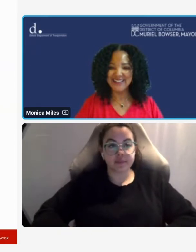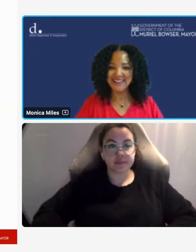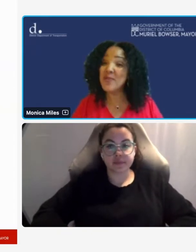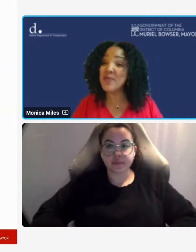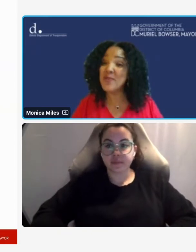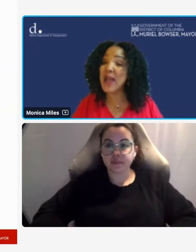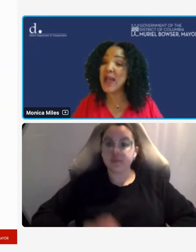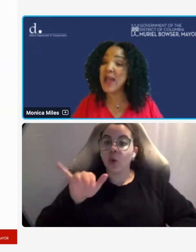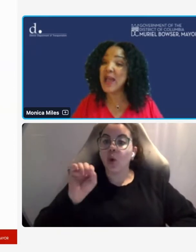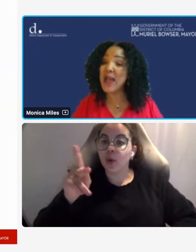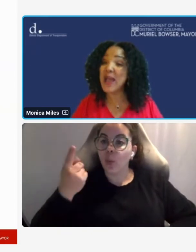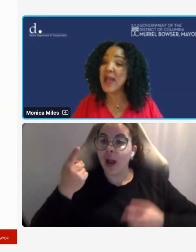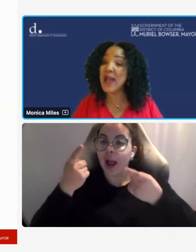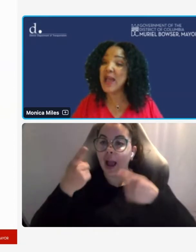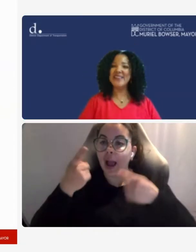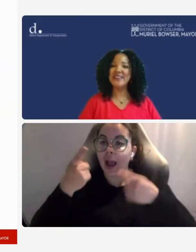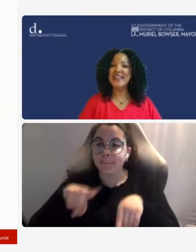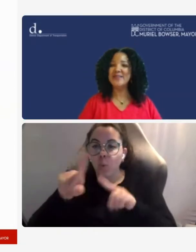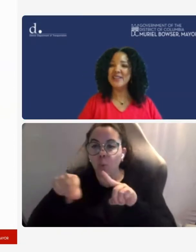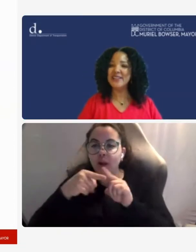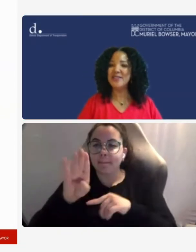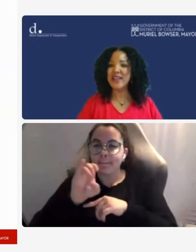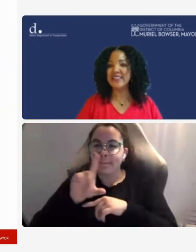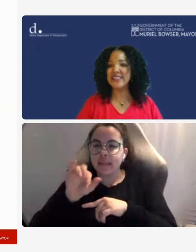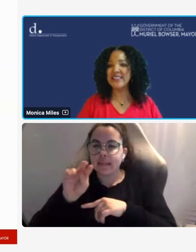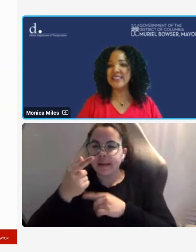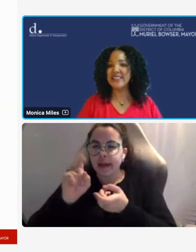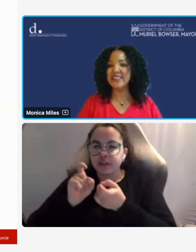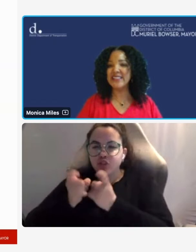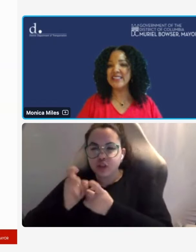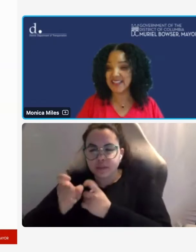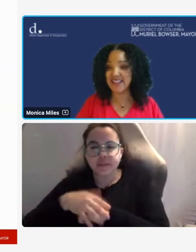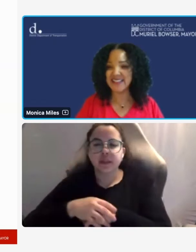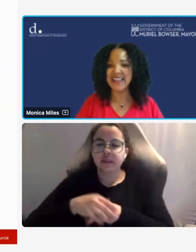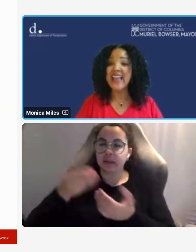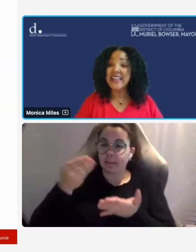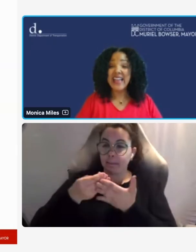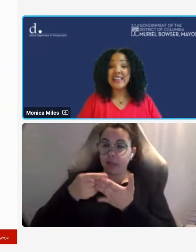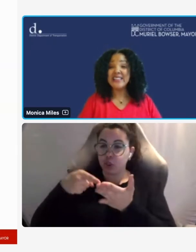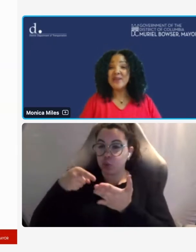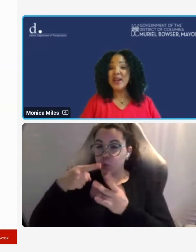oh okay what happens when the building adjustment okay is money due back to the the dot yeah so when